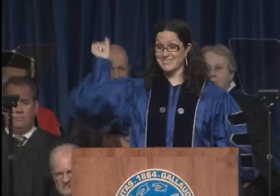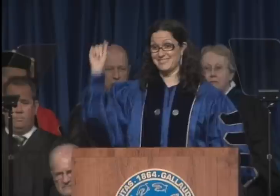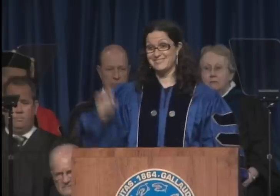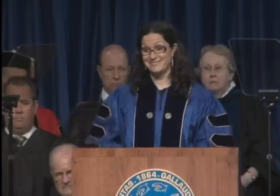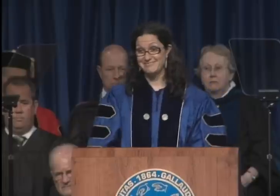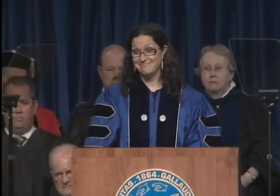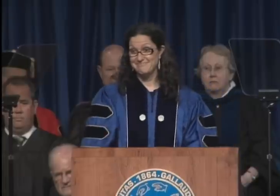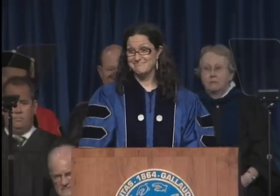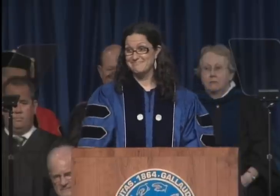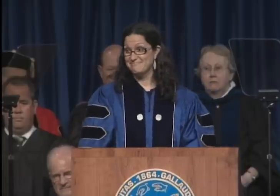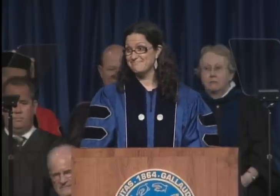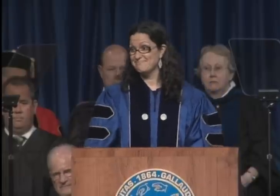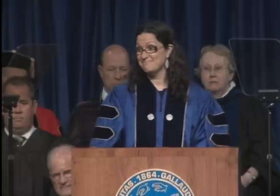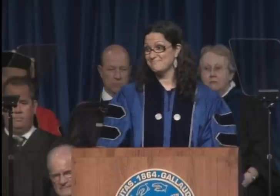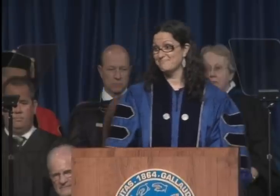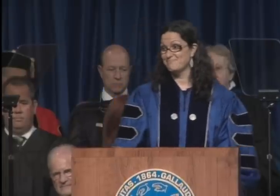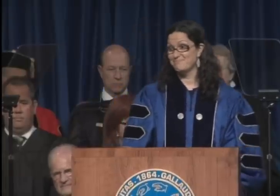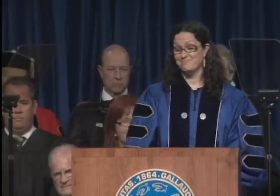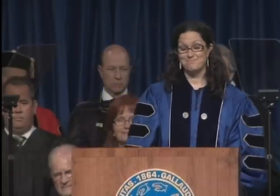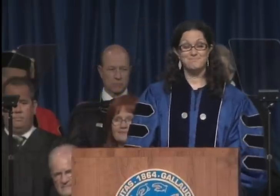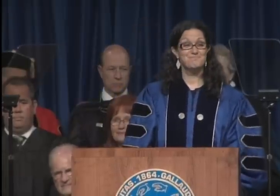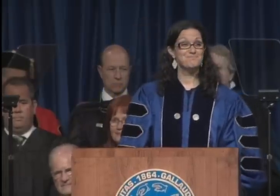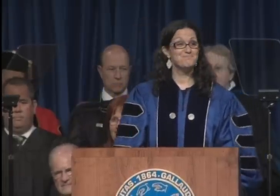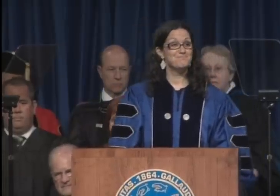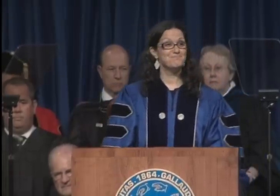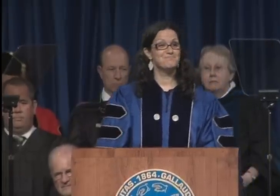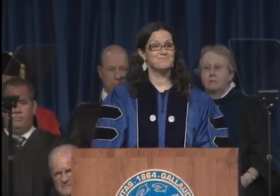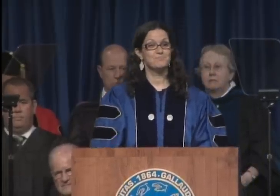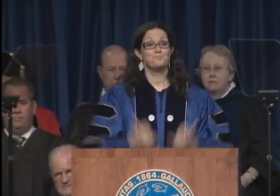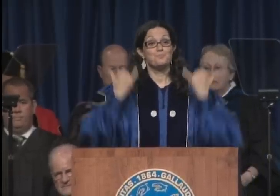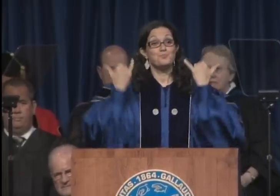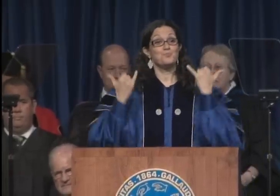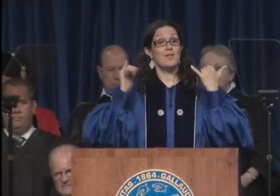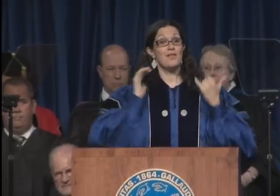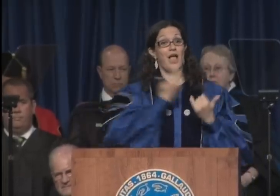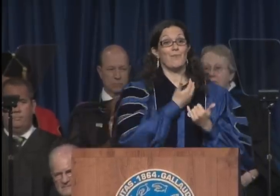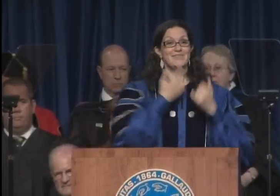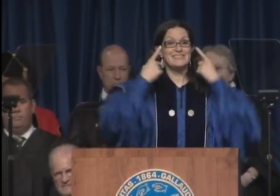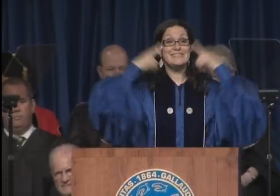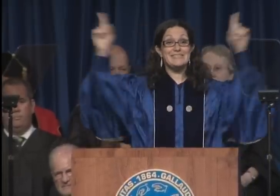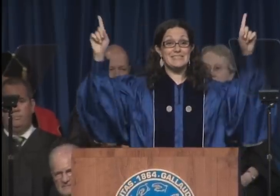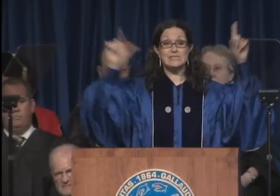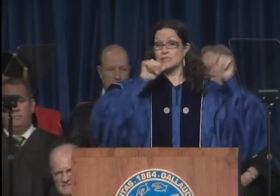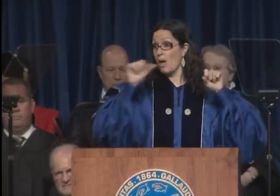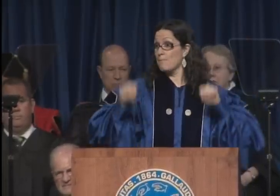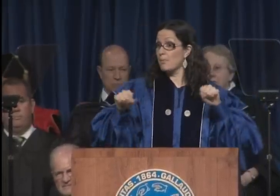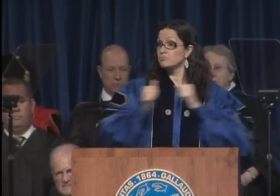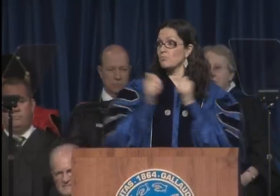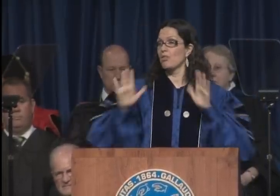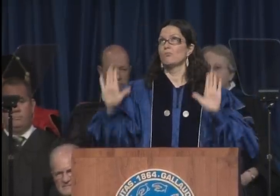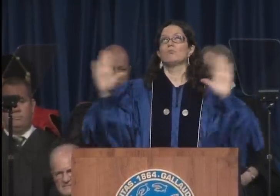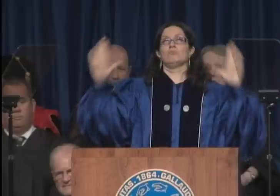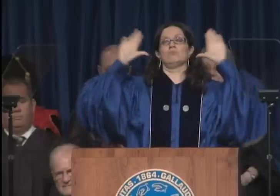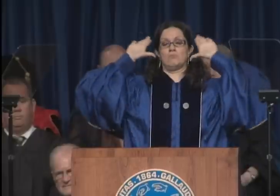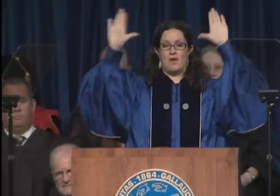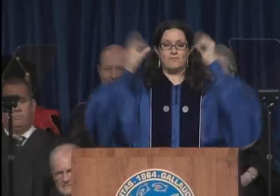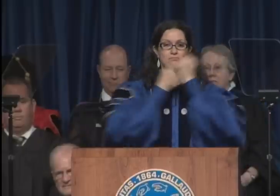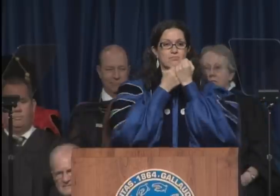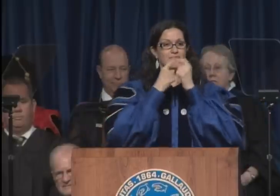but this is what it is doing is strengthening our community. We are Gallaudet!